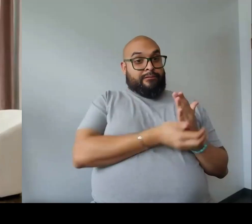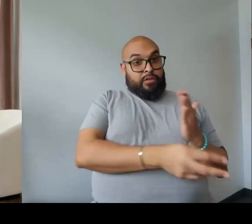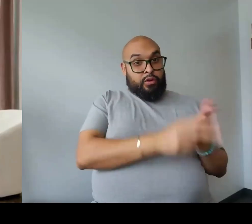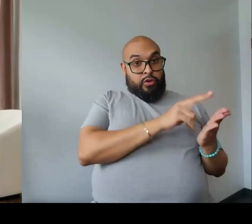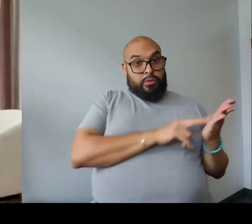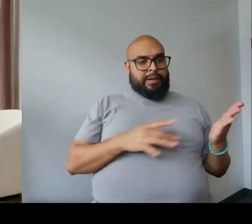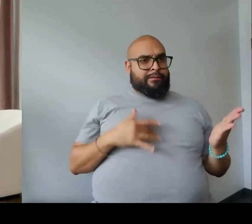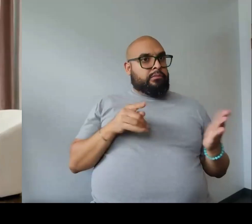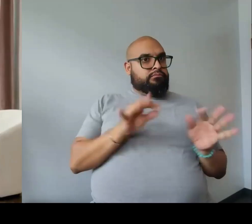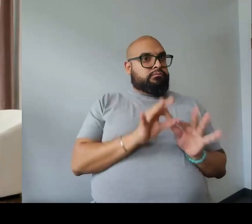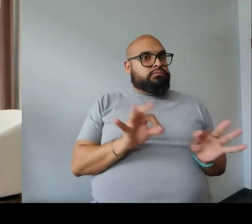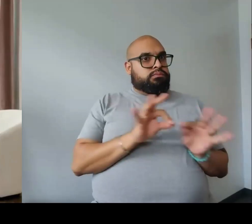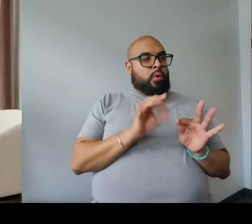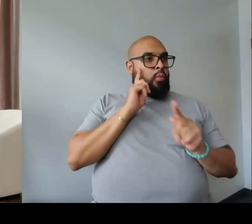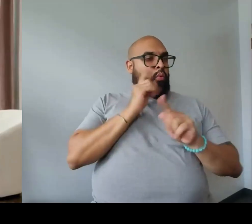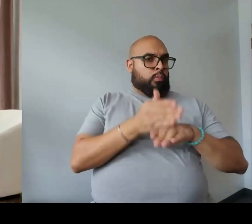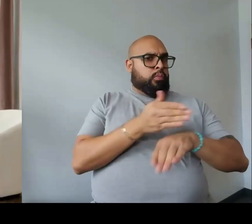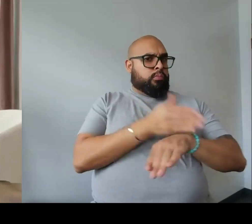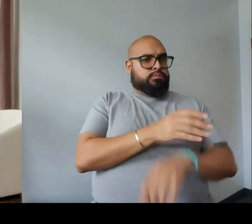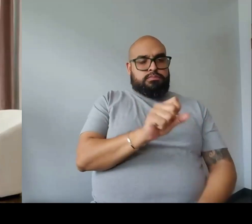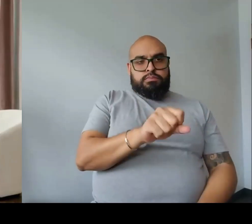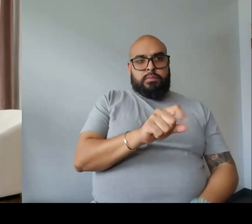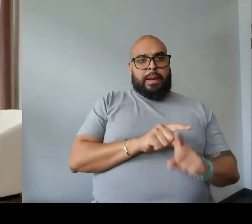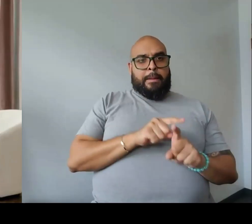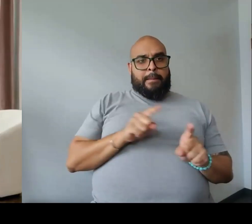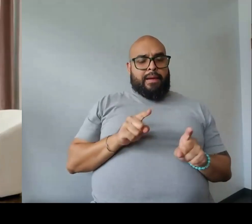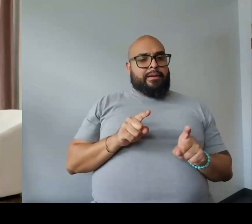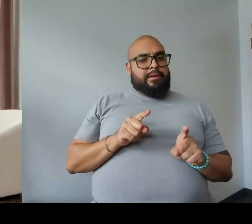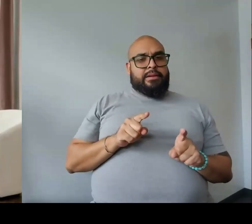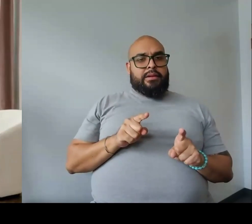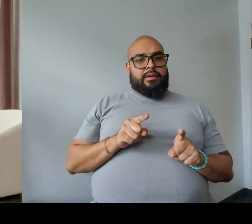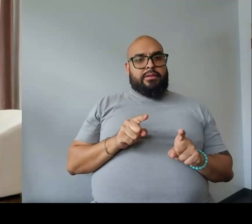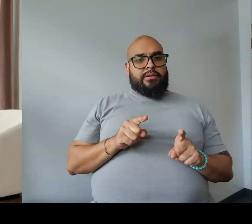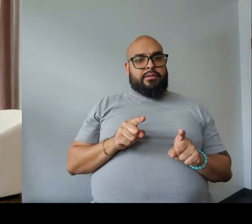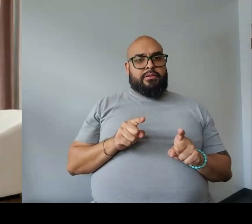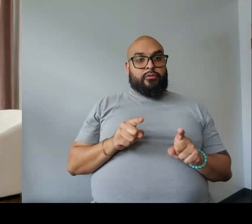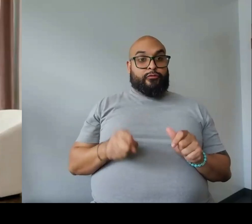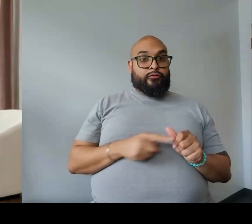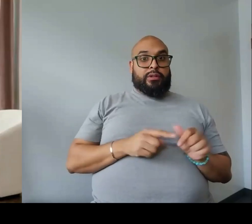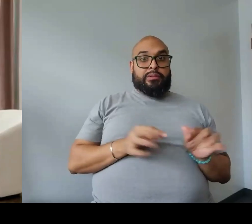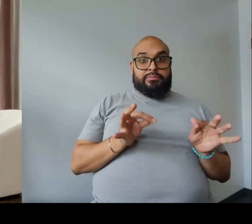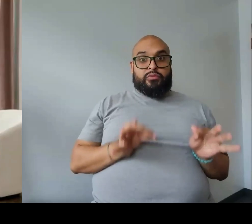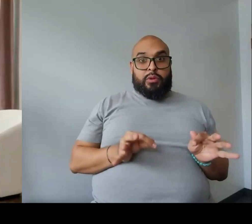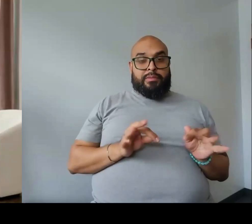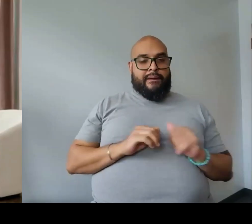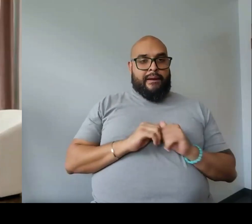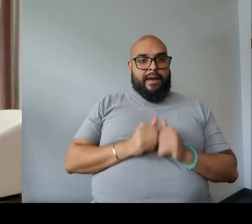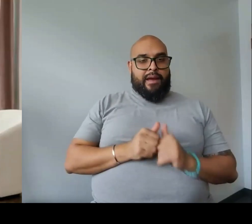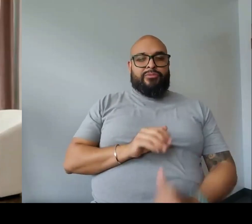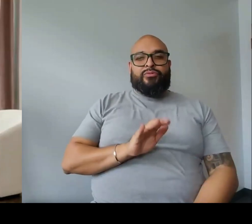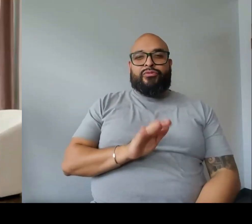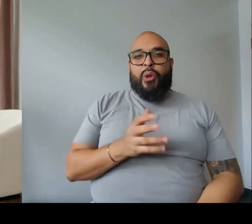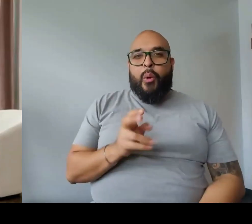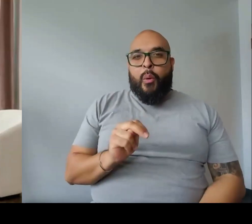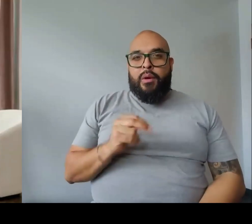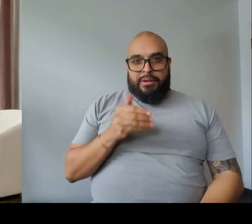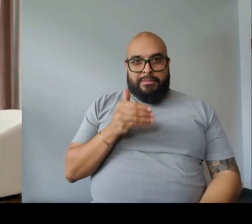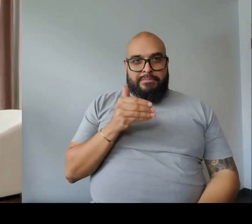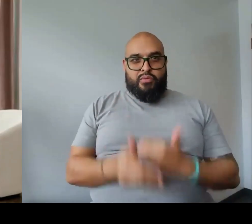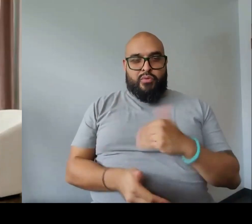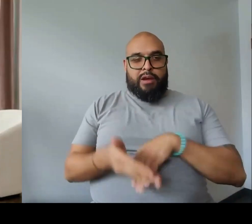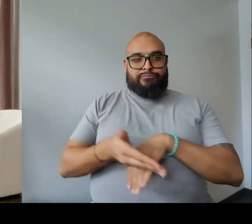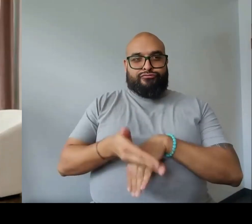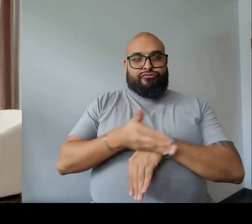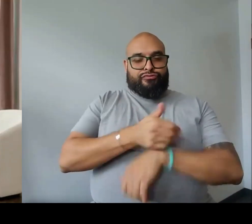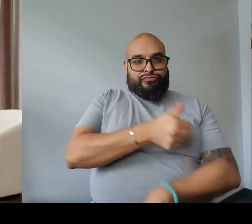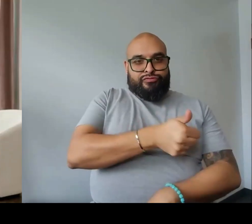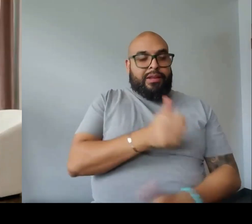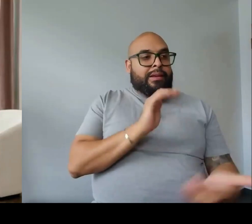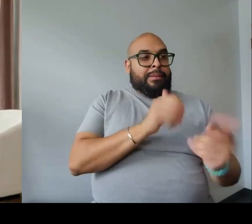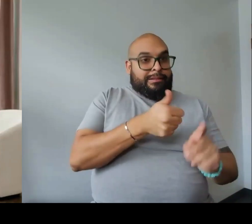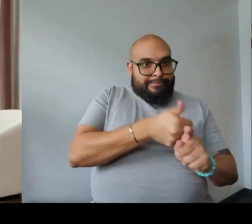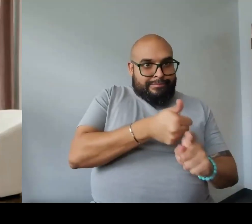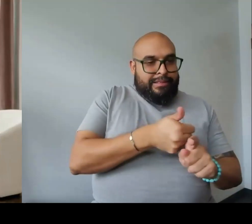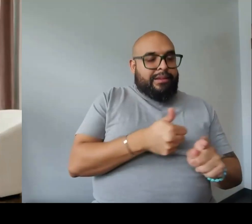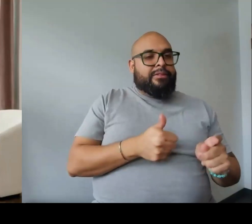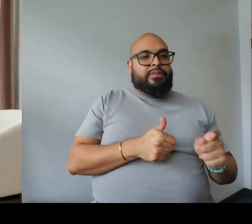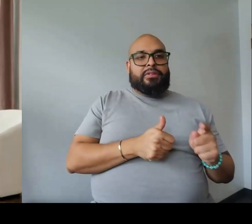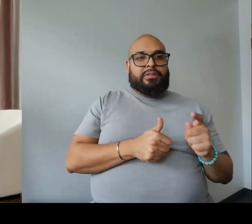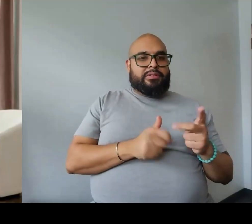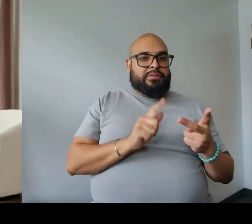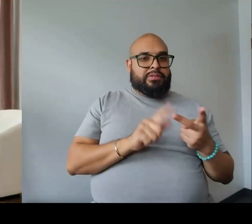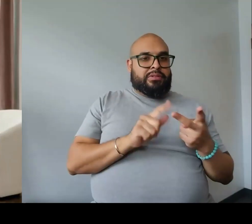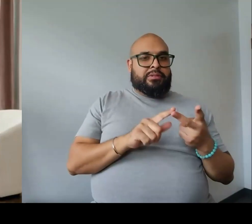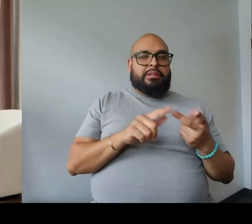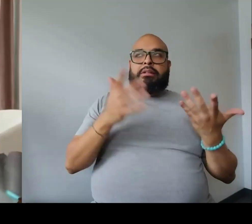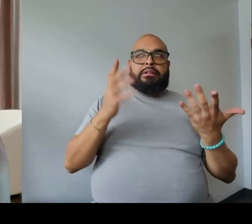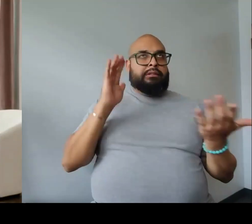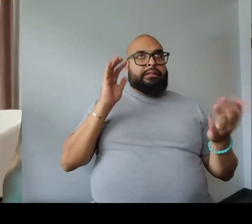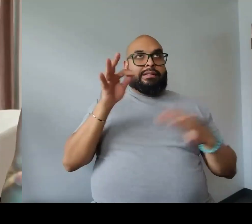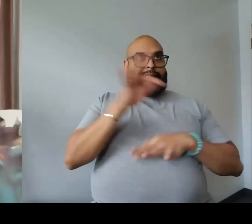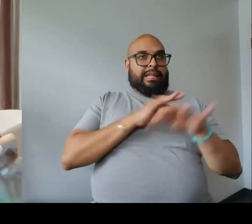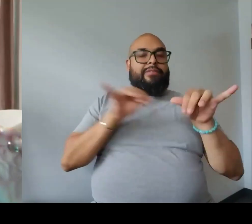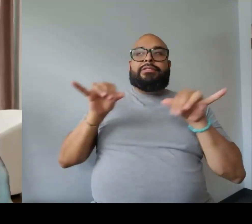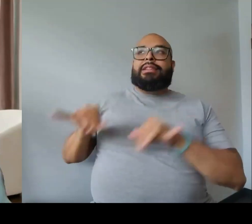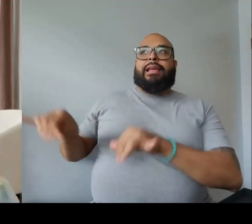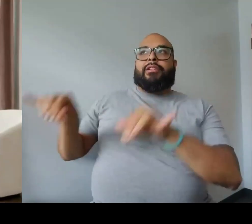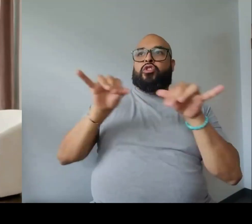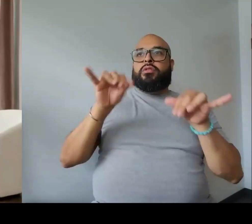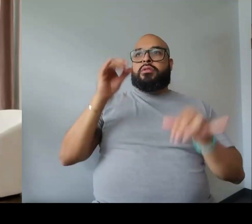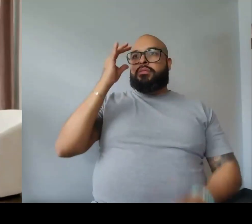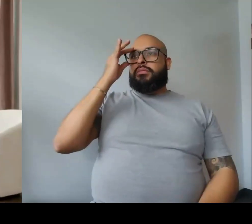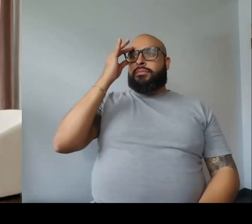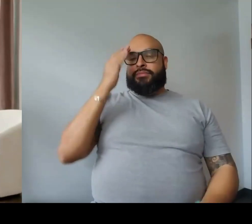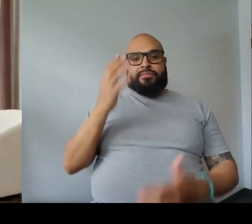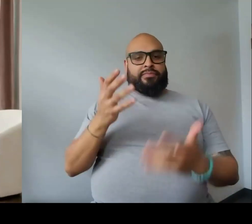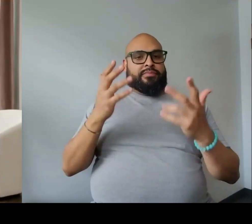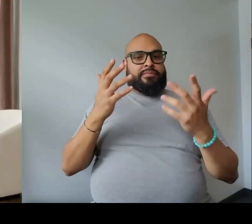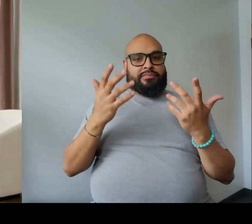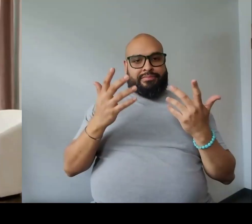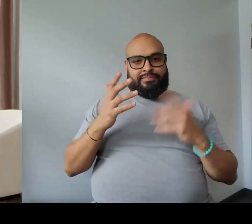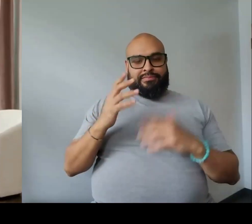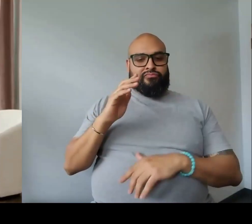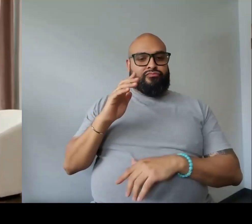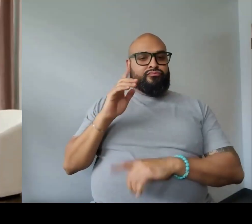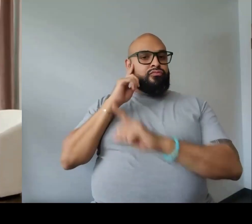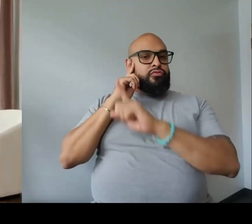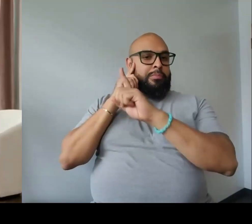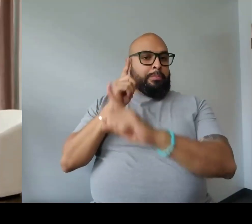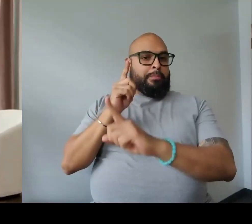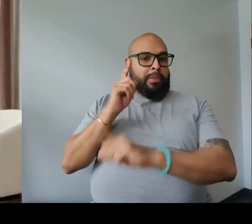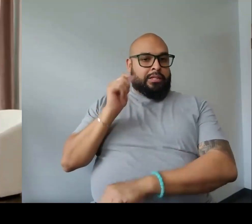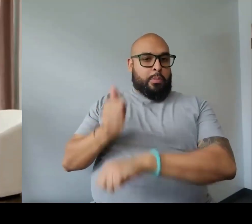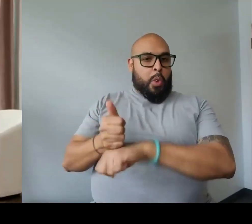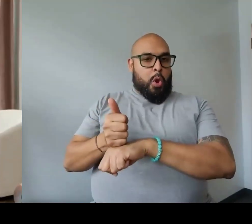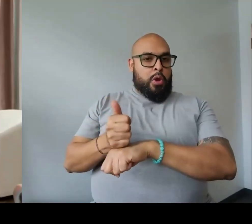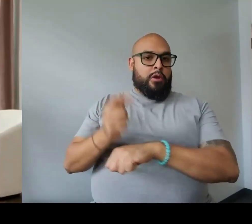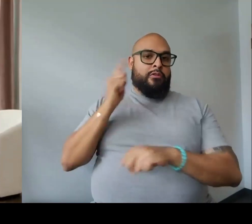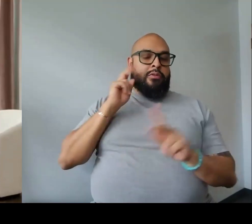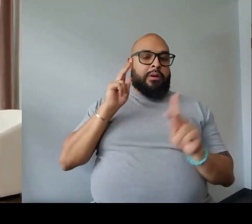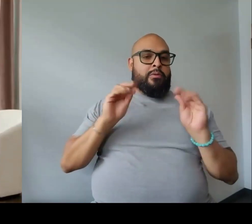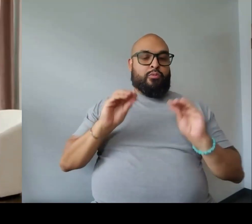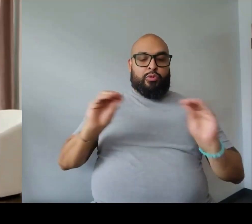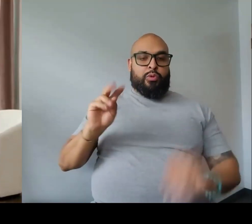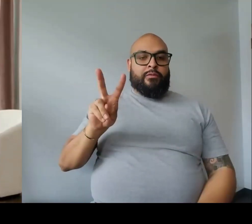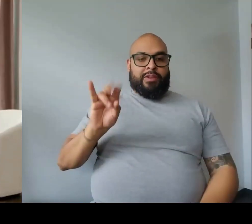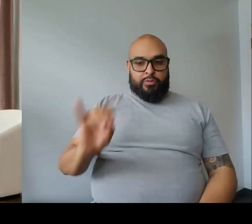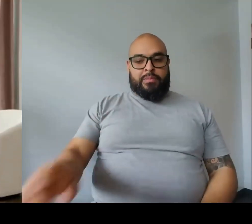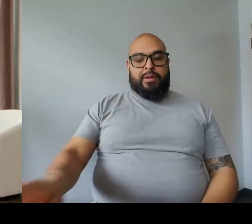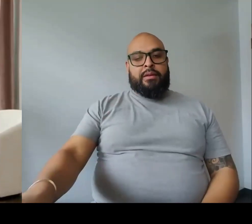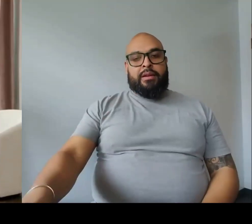We want to improve that, but we're going to, determine that goal based on their own, their own progress compared to themselves, compared to, a standard, benchmark that we know for people without visual impairments that may not be applicable.